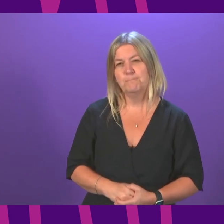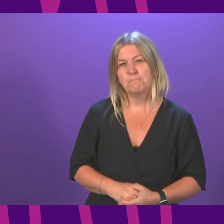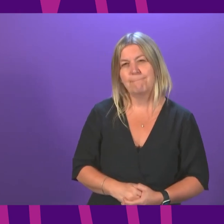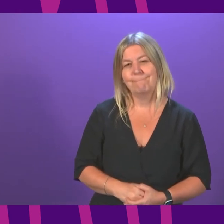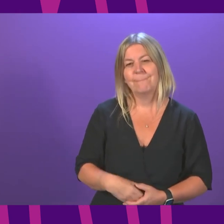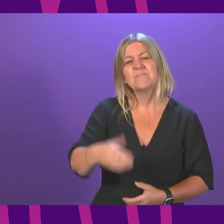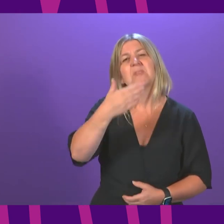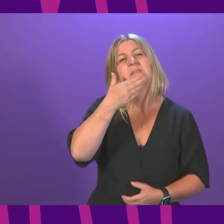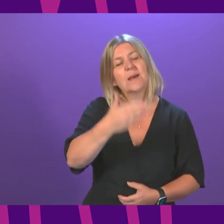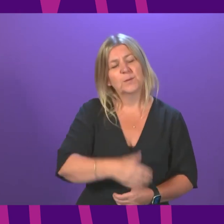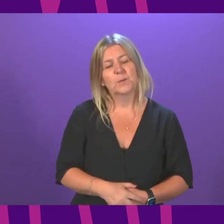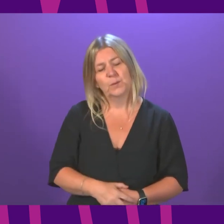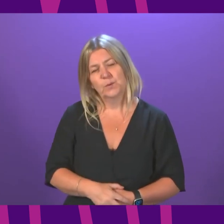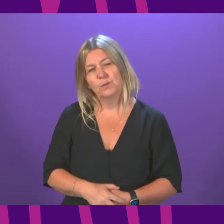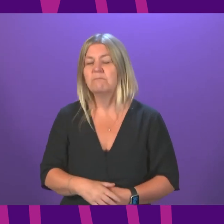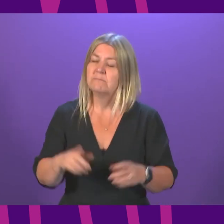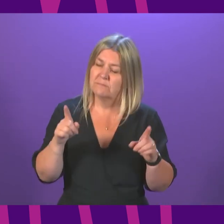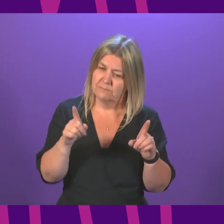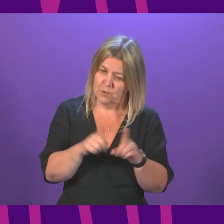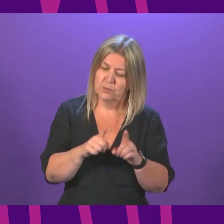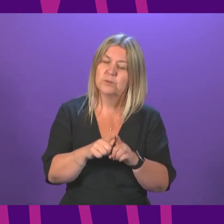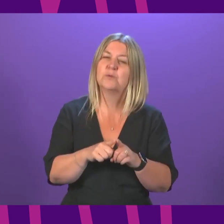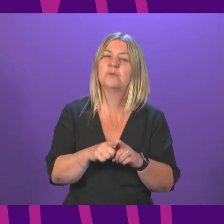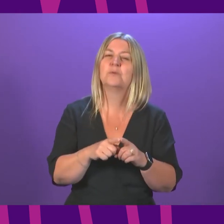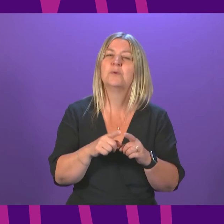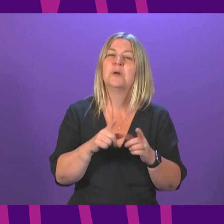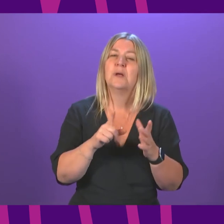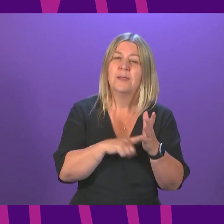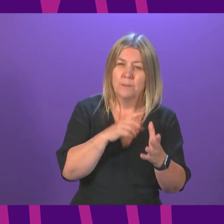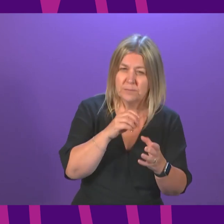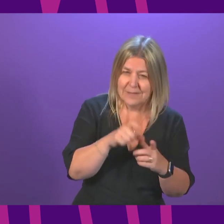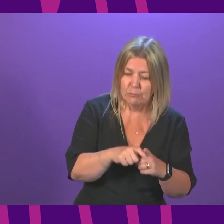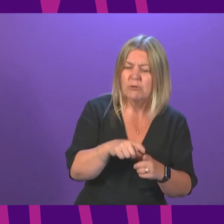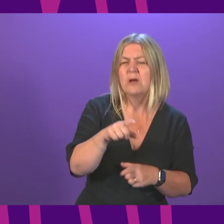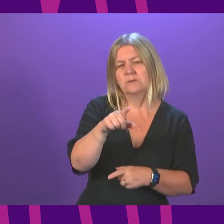I always think that Jackie Baillie is formidable. She remained so in relation to care homes, and got the right result.